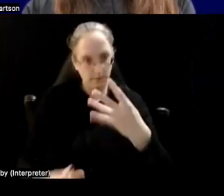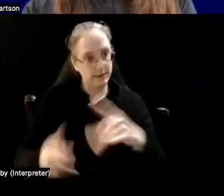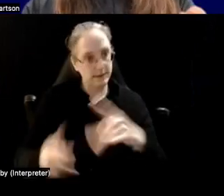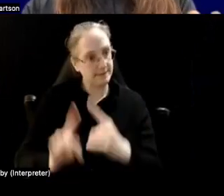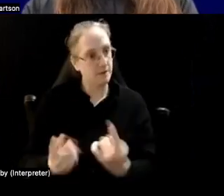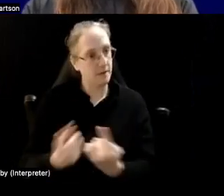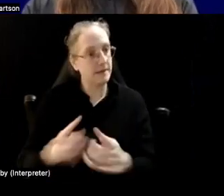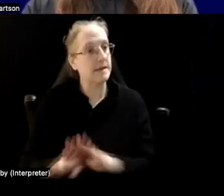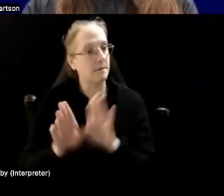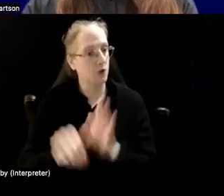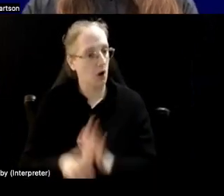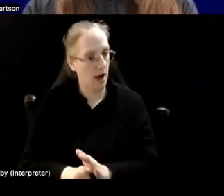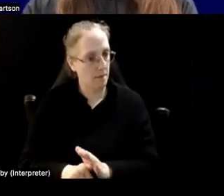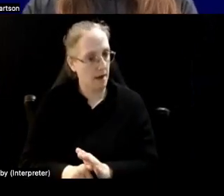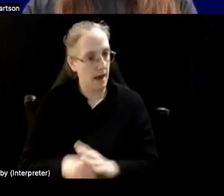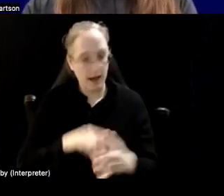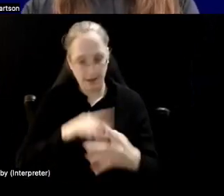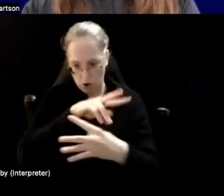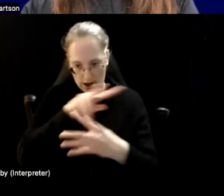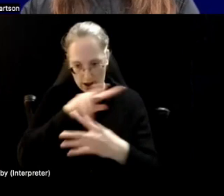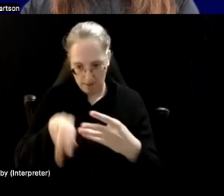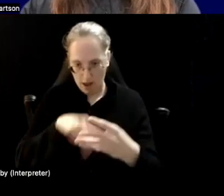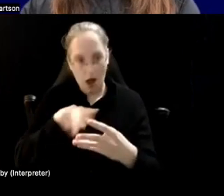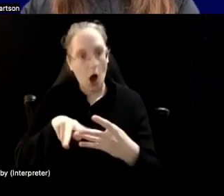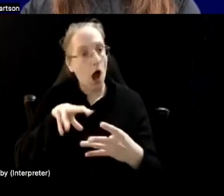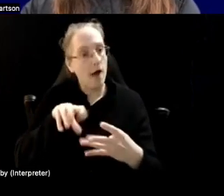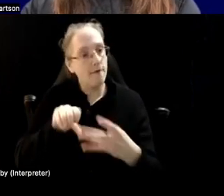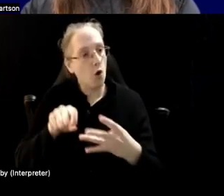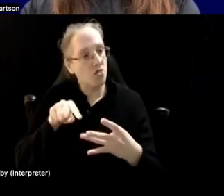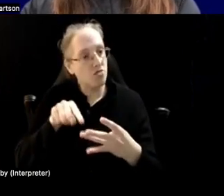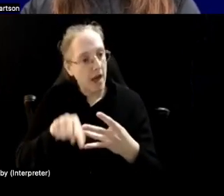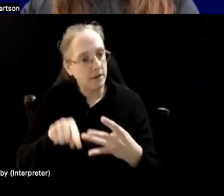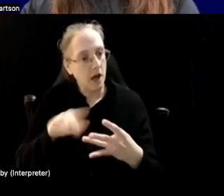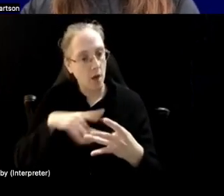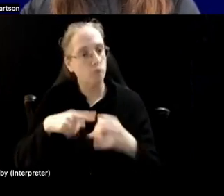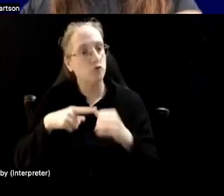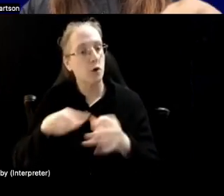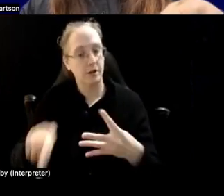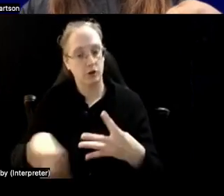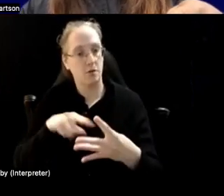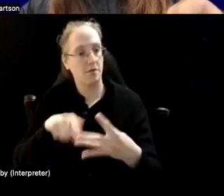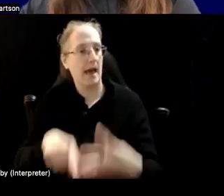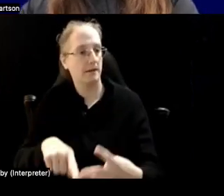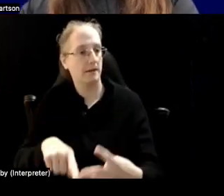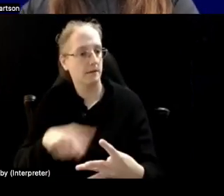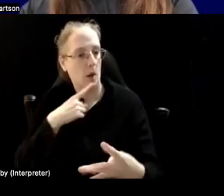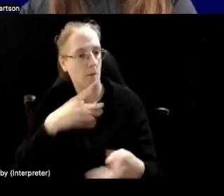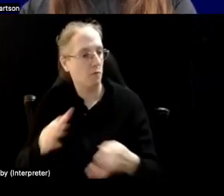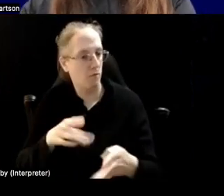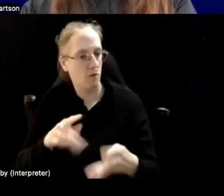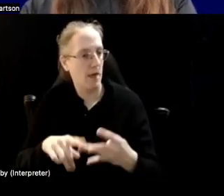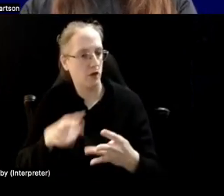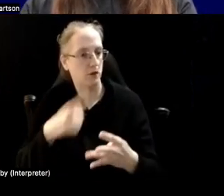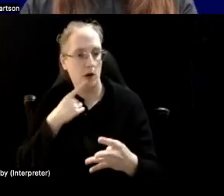and that's what you respond to, so the deafblind person needs to know, "Ah, this thing that I was